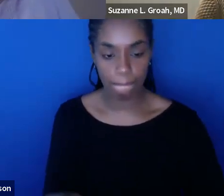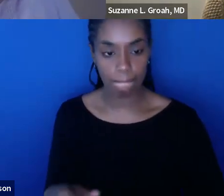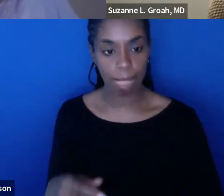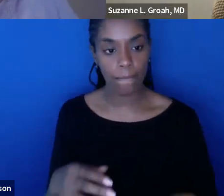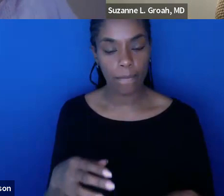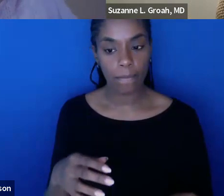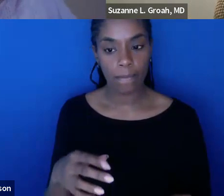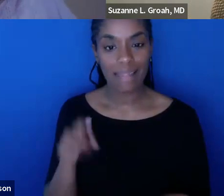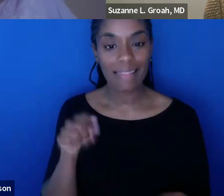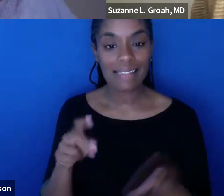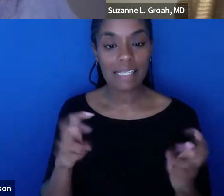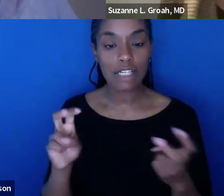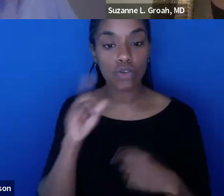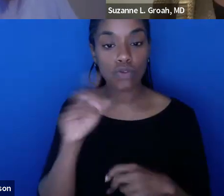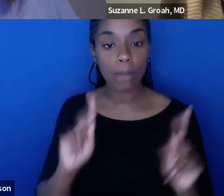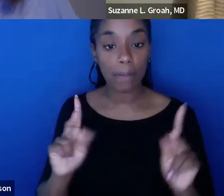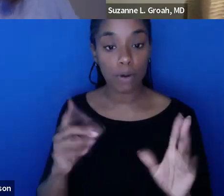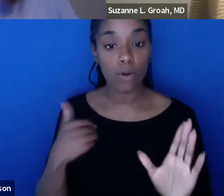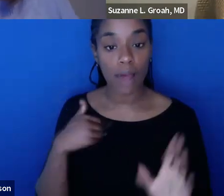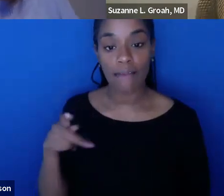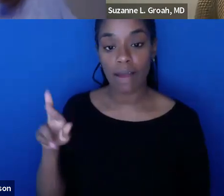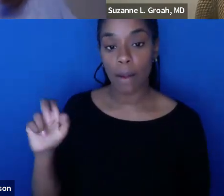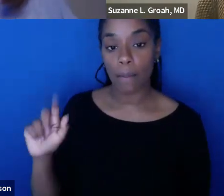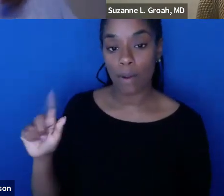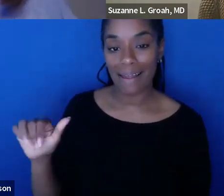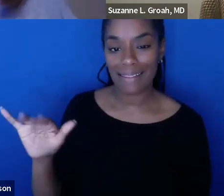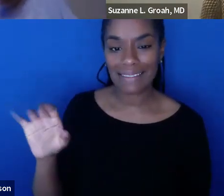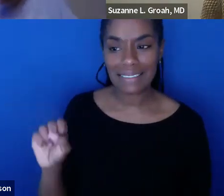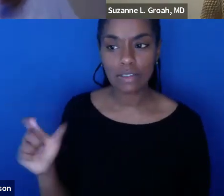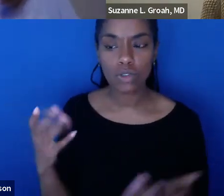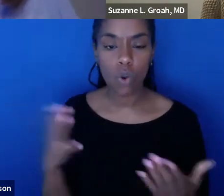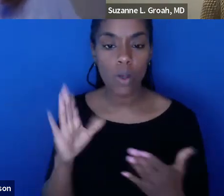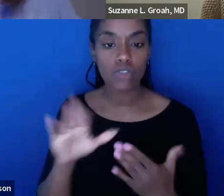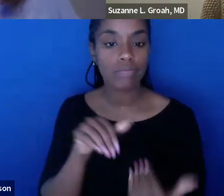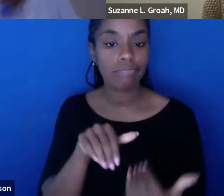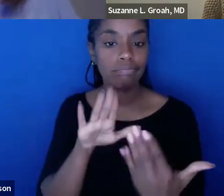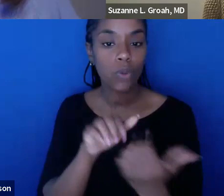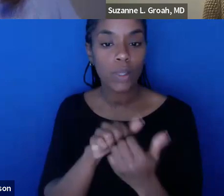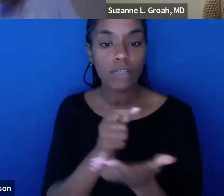So what's your approach to diagnosing and treating urinary tract infections?